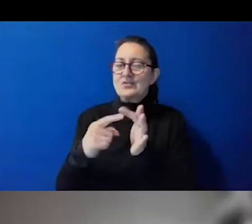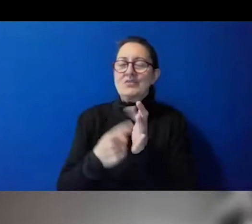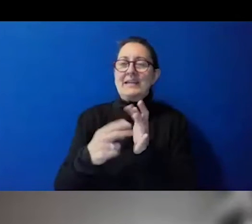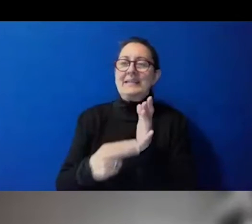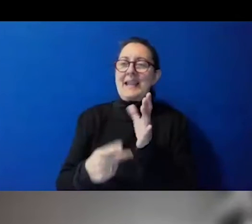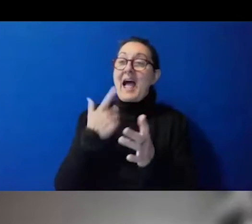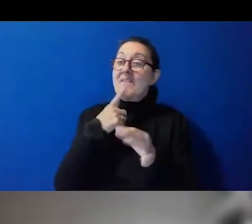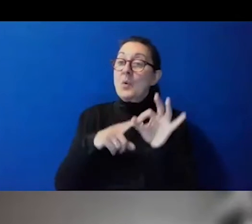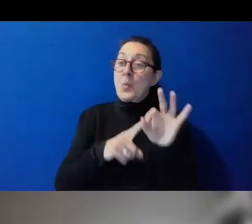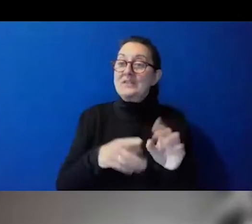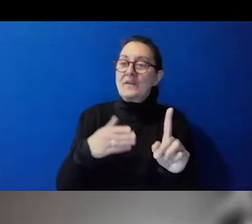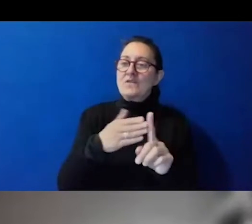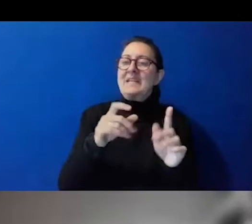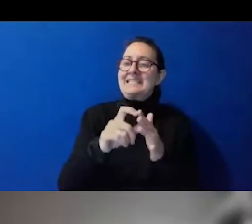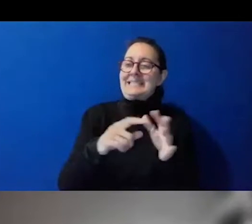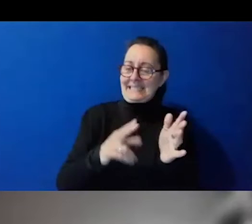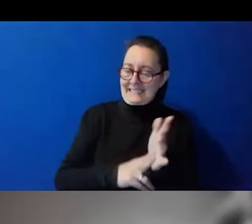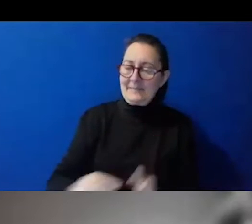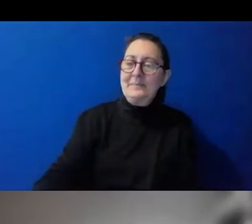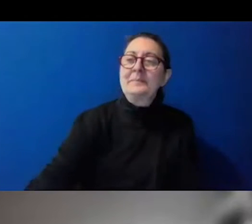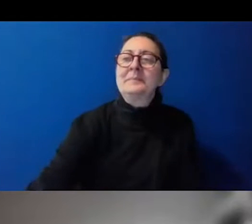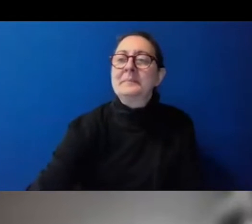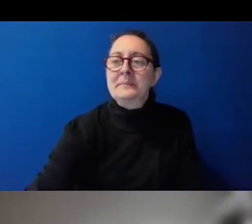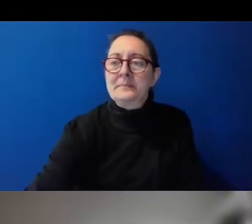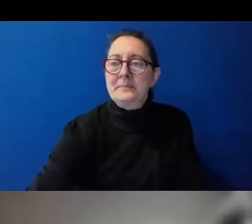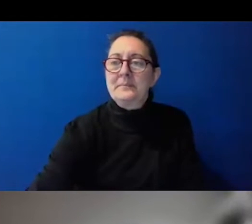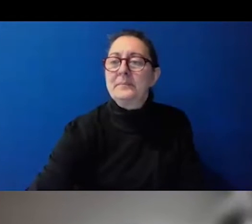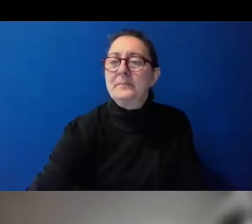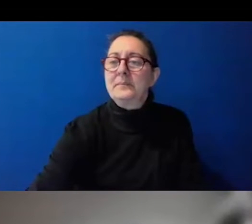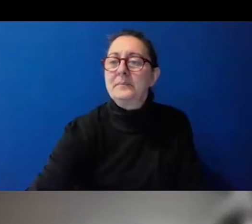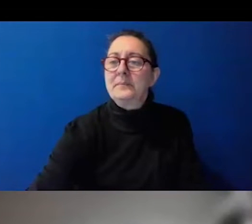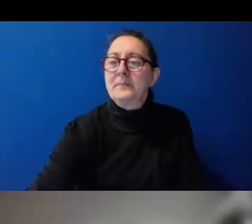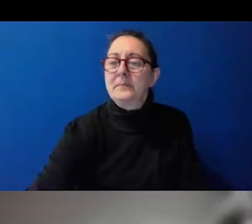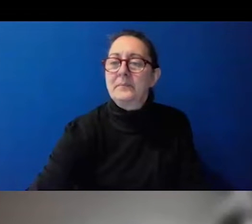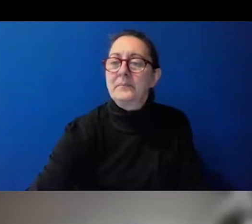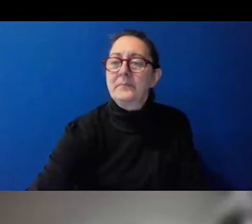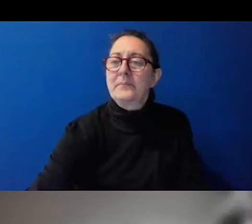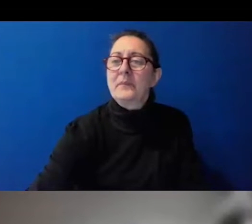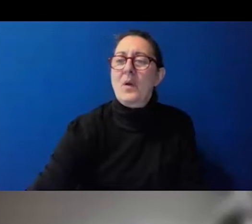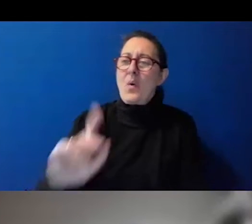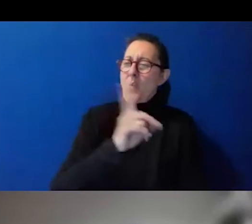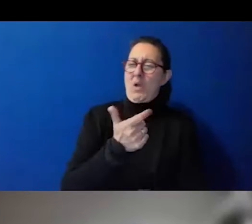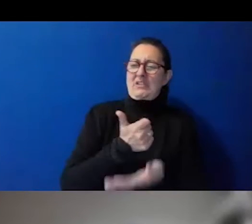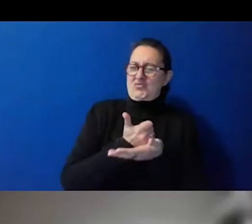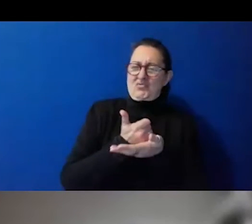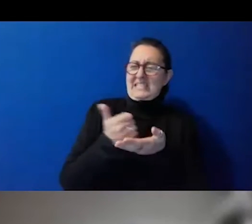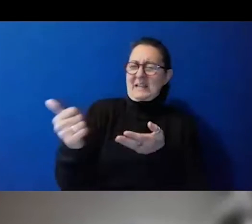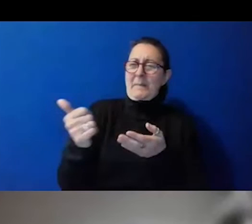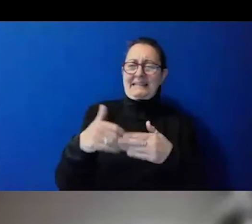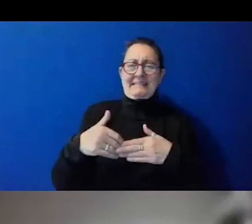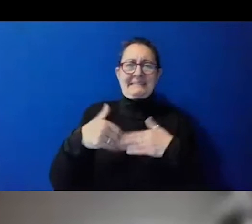Dean um what does a typical day look like for you in um the children's court and what type of